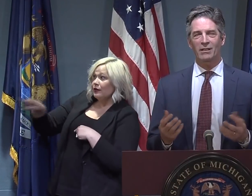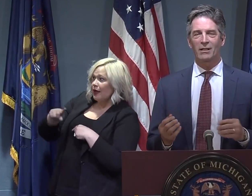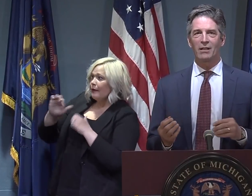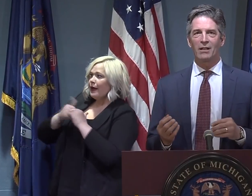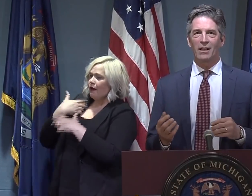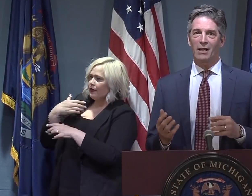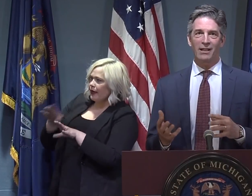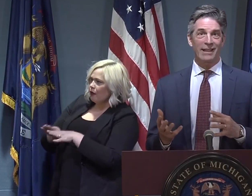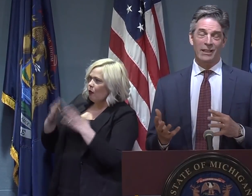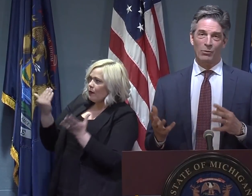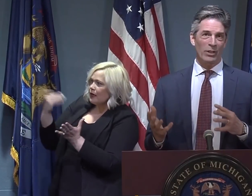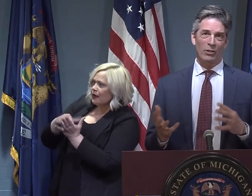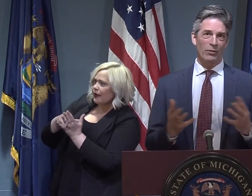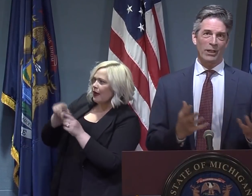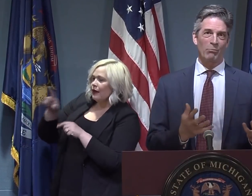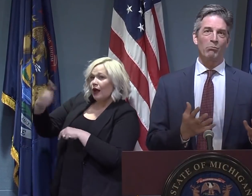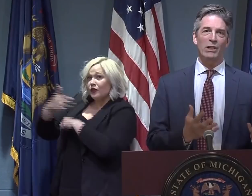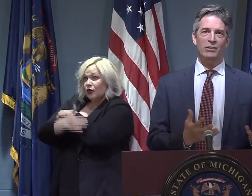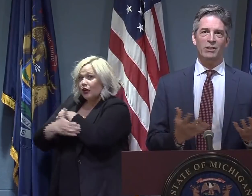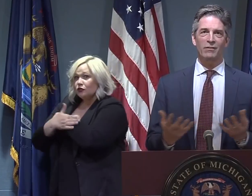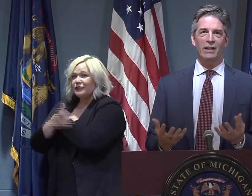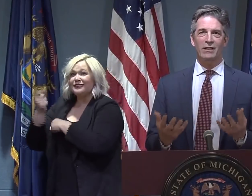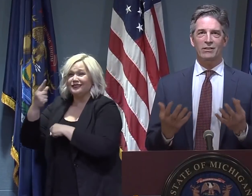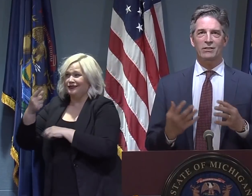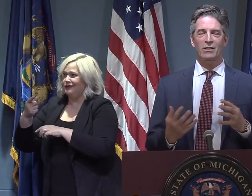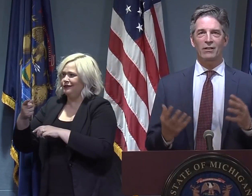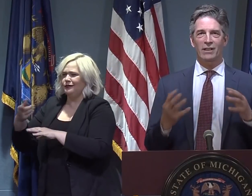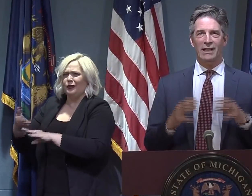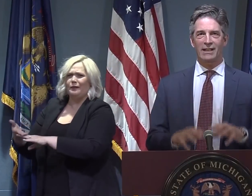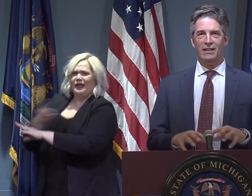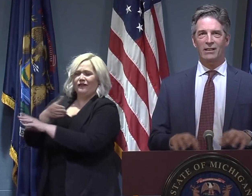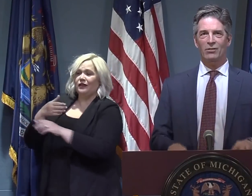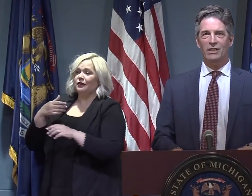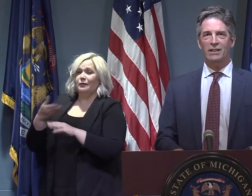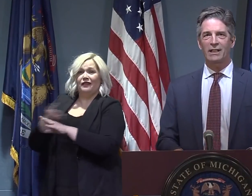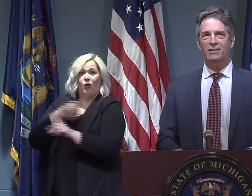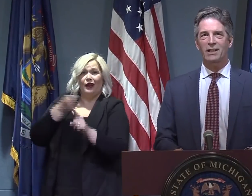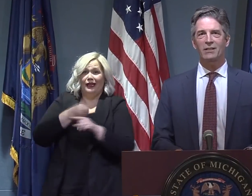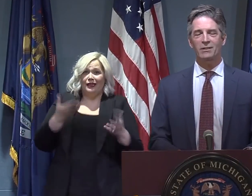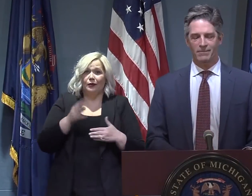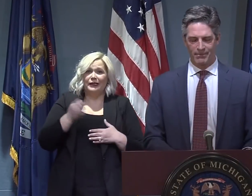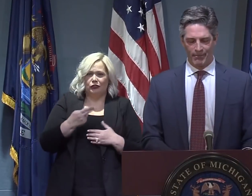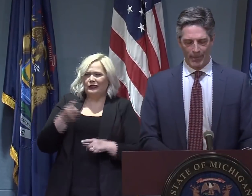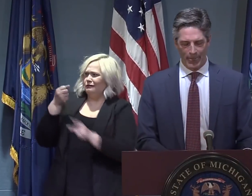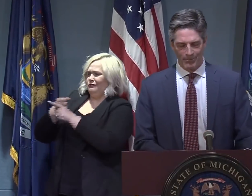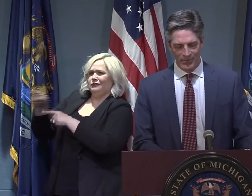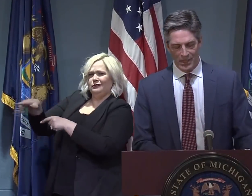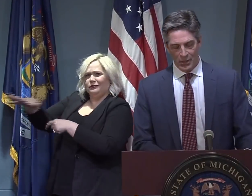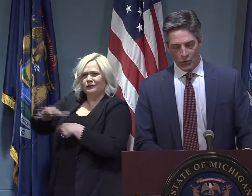SO THAT WE COULD LEARN FROM THEIR EXPERIENCE IN DEALING WITH THIS EPIDEMIC, THEY DEALT WITH